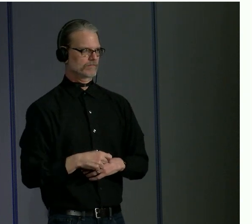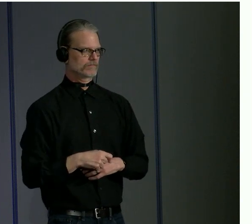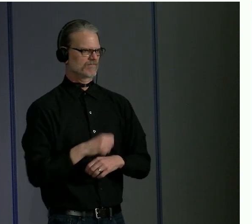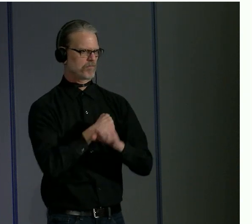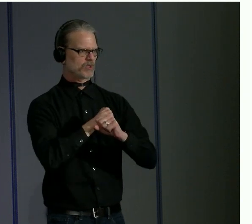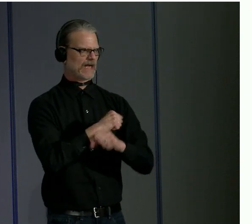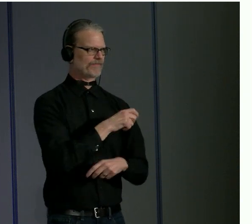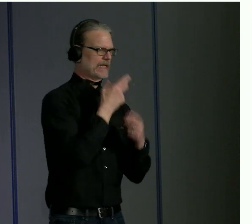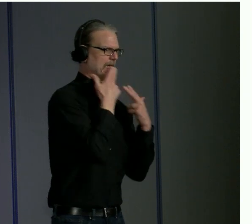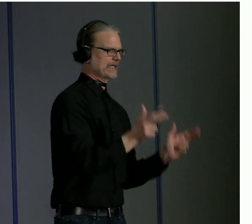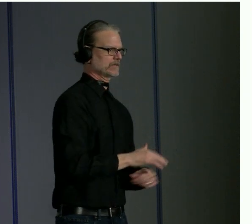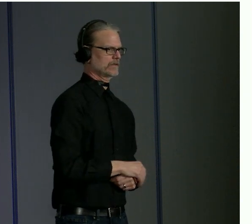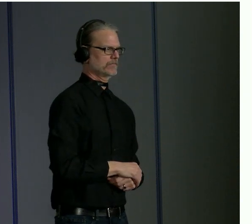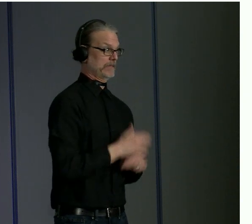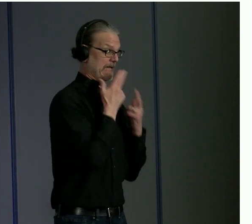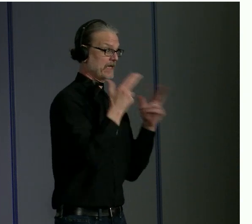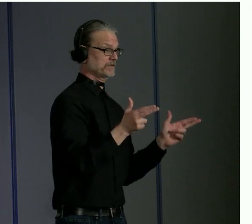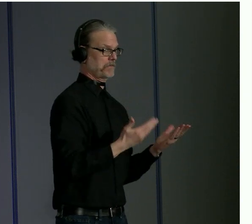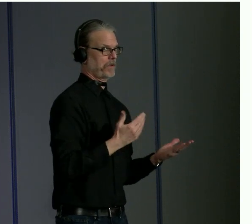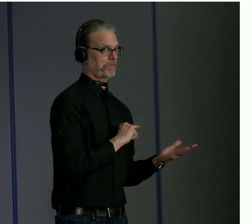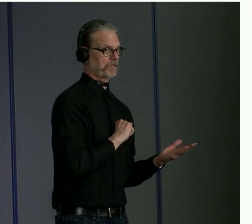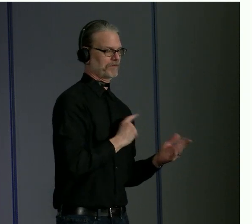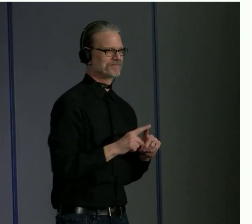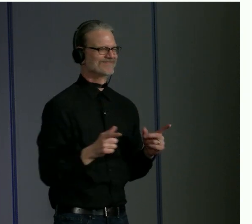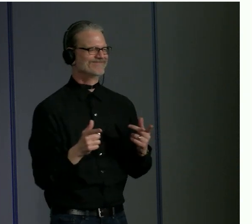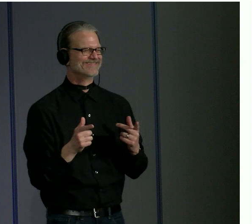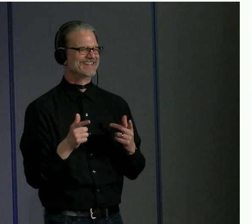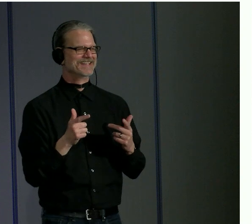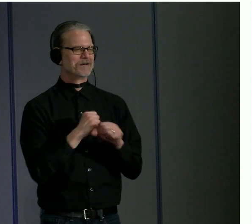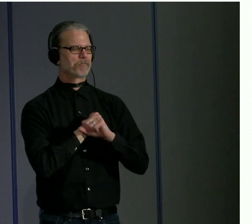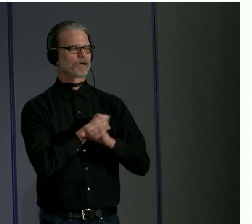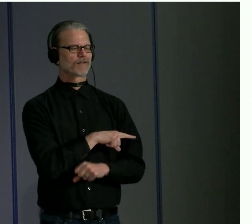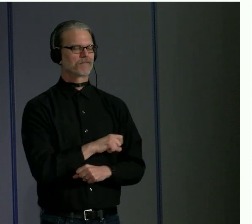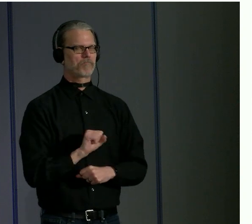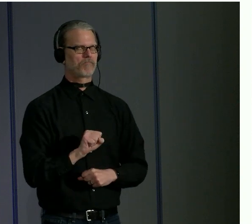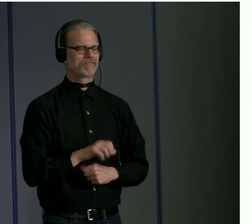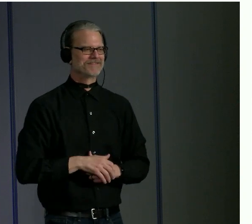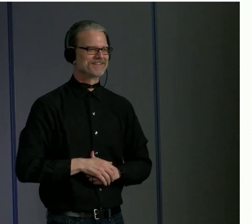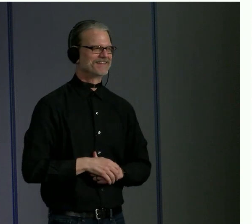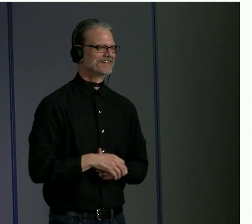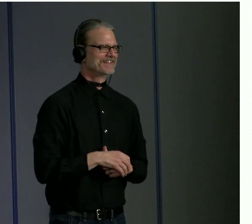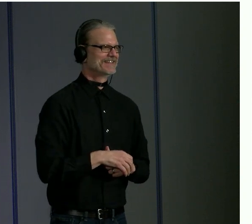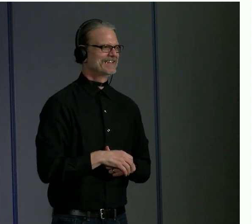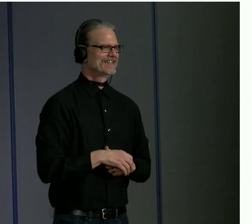but to protect the people that made this graphic. That is not an equitable experience.